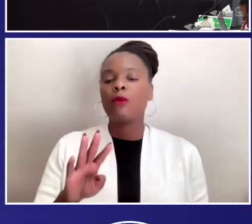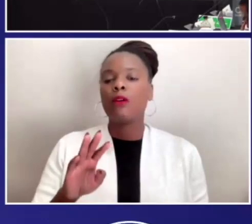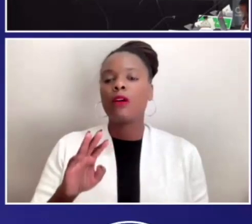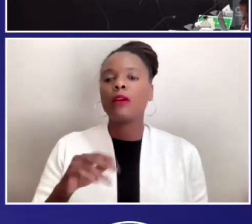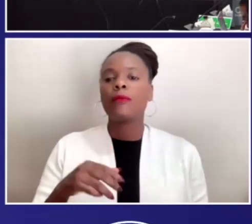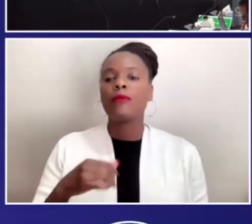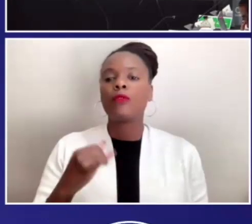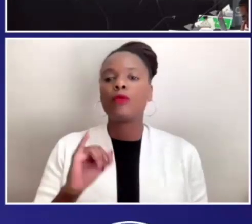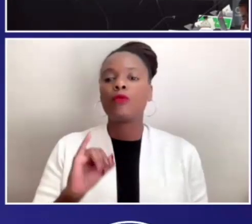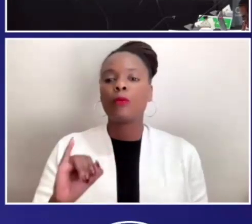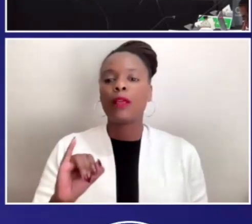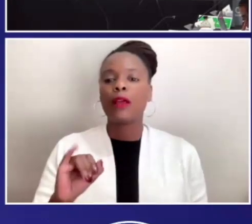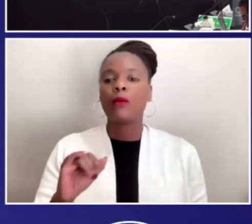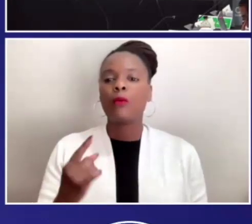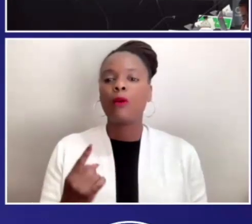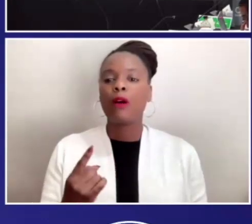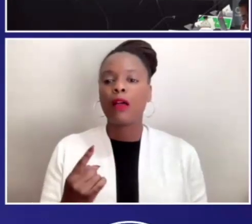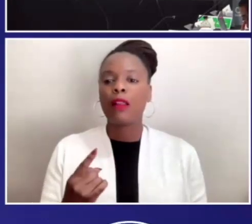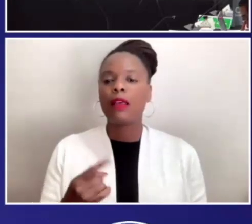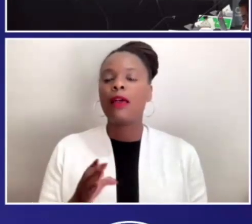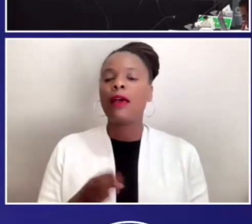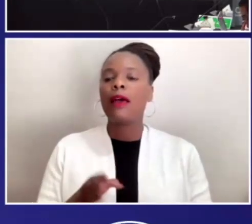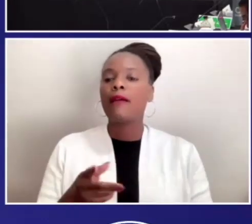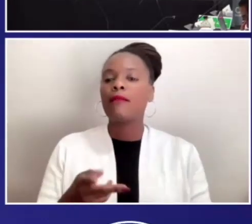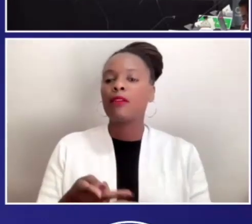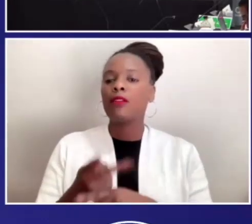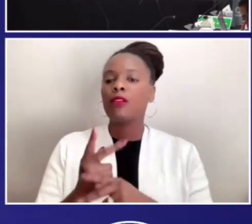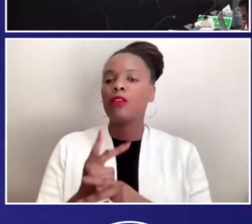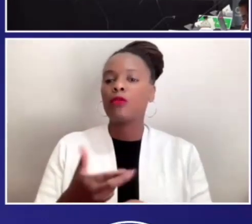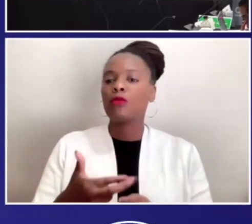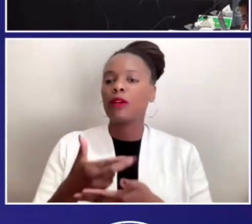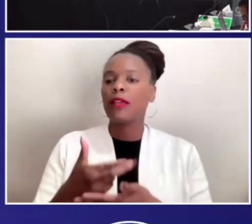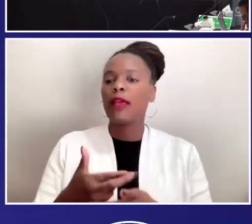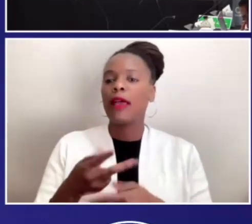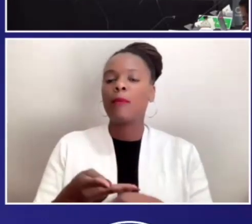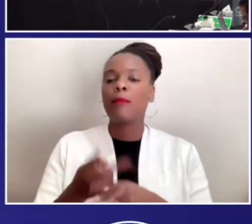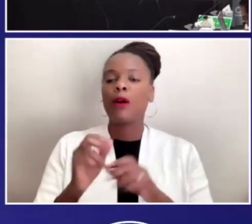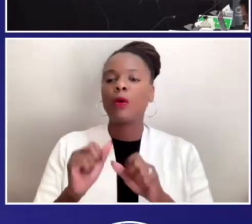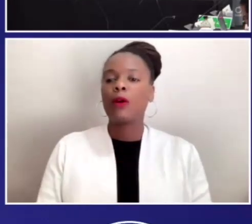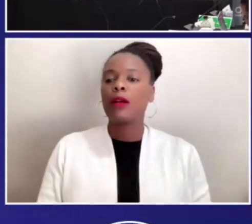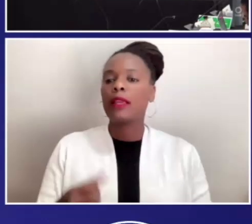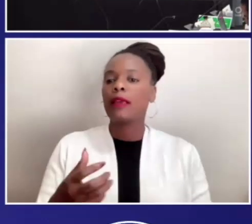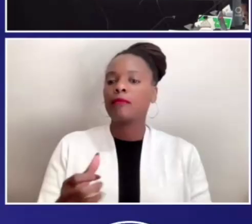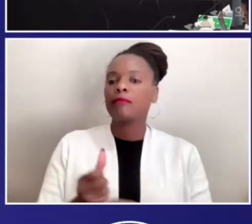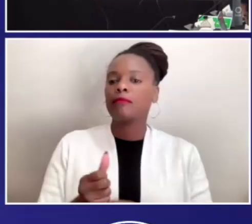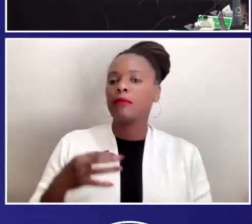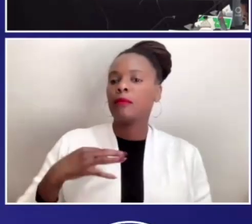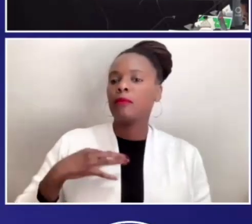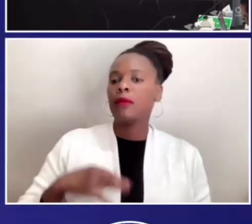eligibility under section 428(b)(1) capital M of the Act. From the date of rehabilitation.